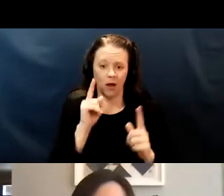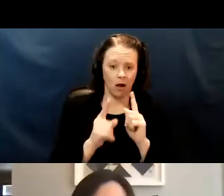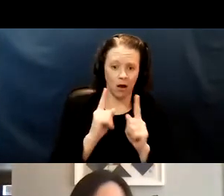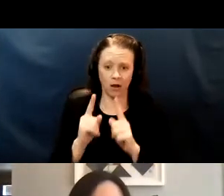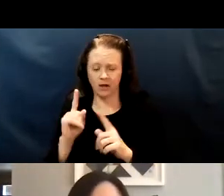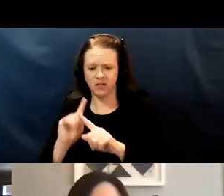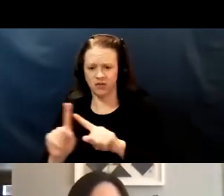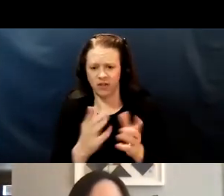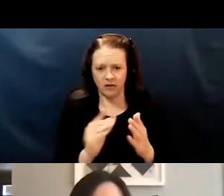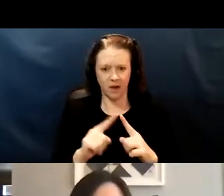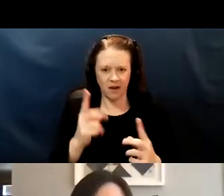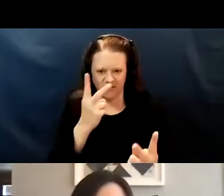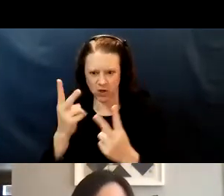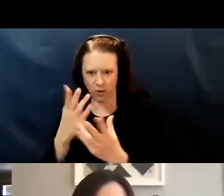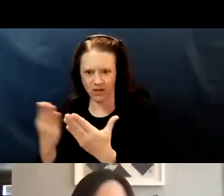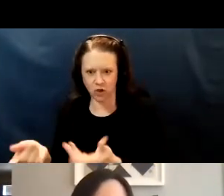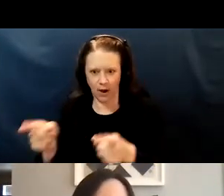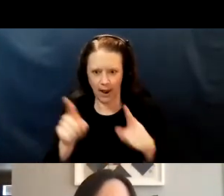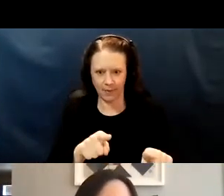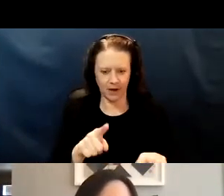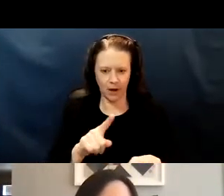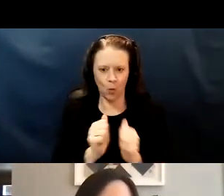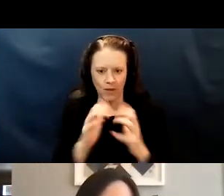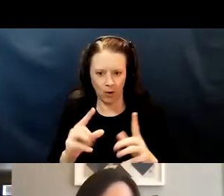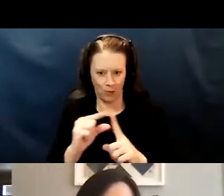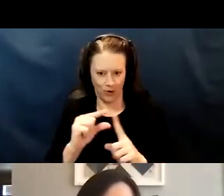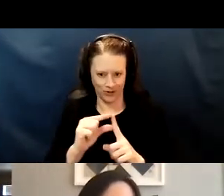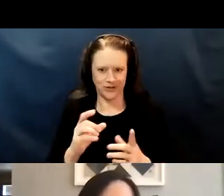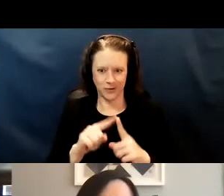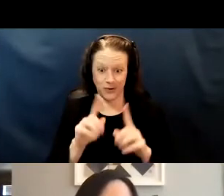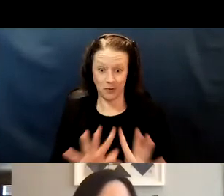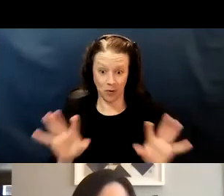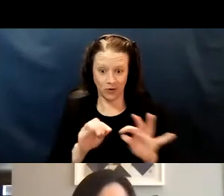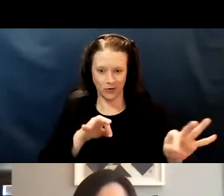visual action that's happening. So for these performance, audio describers